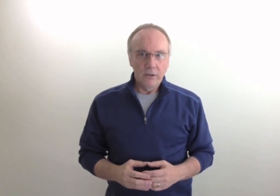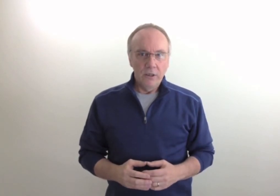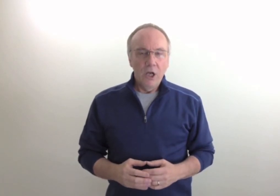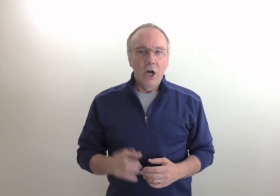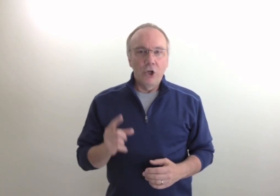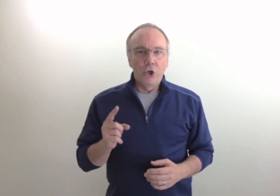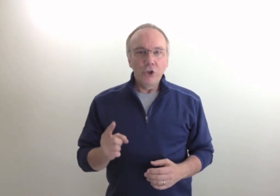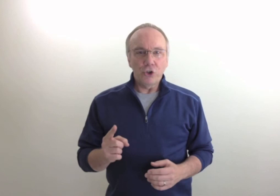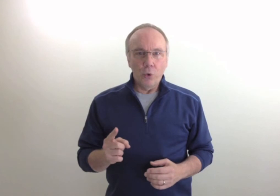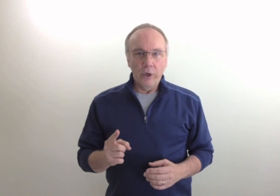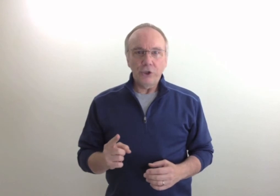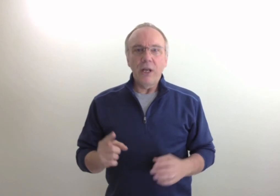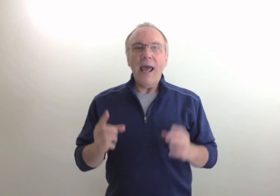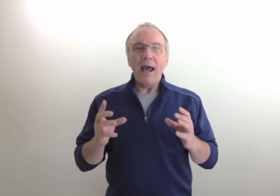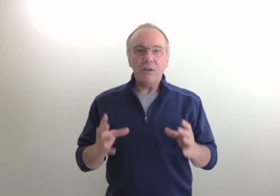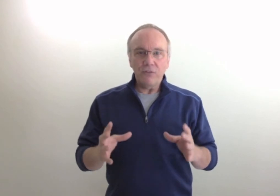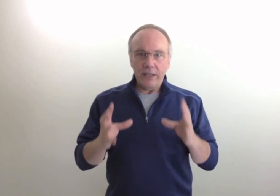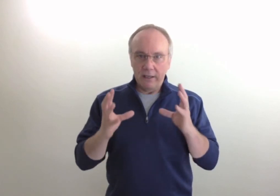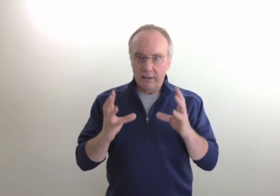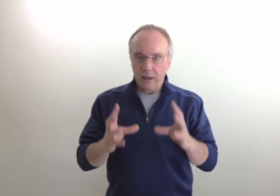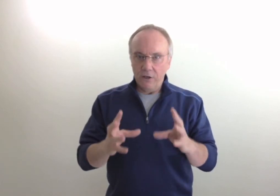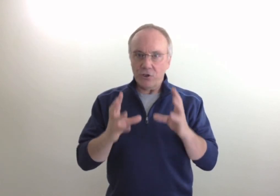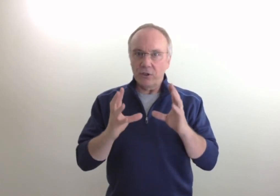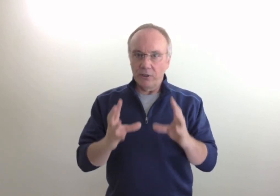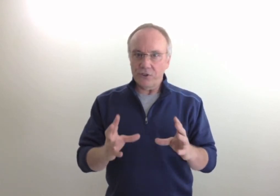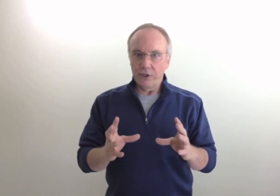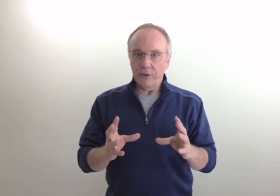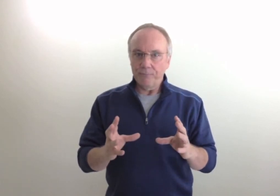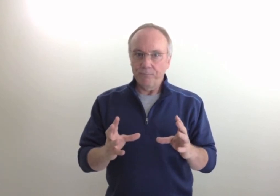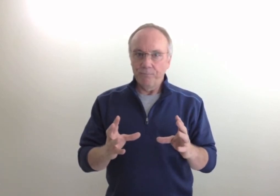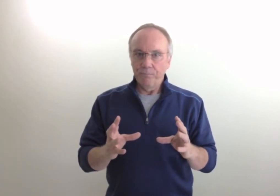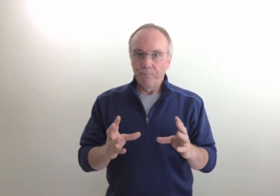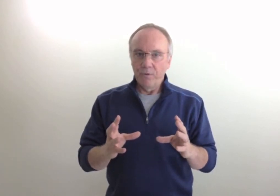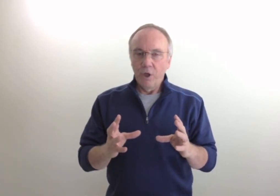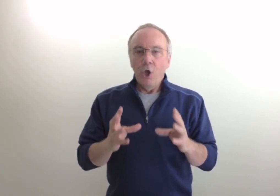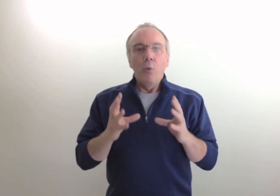A good story should actively engage the listener.